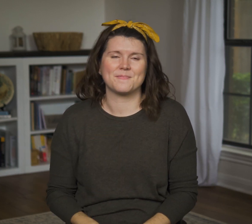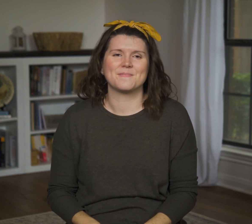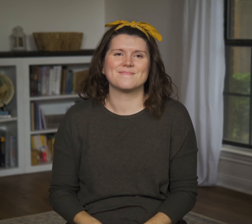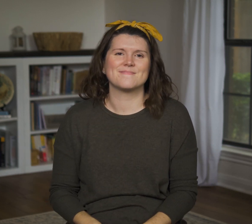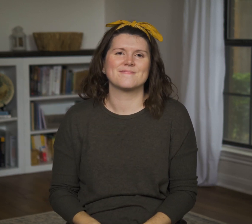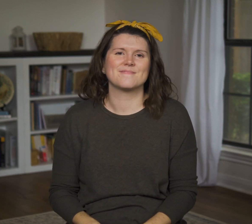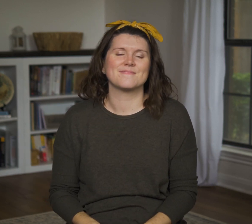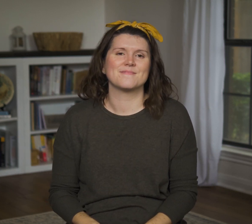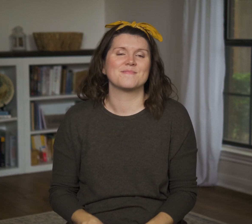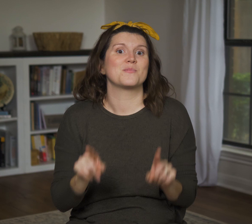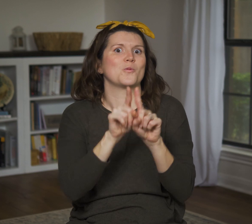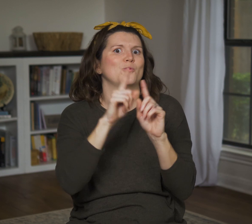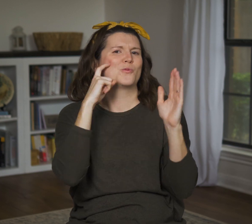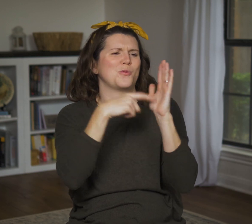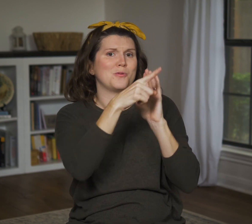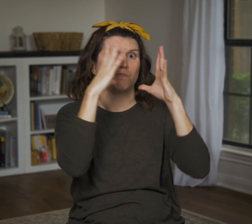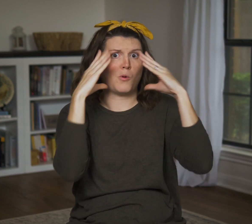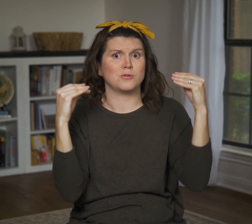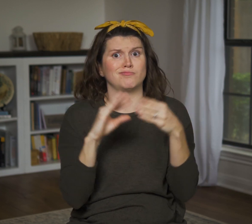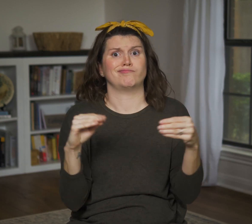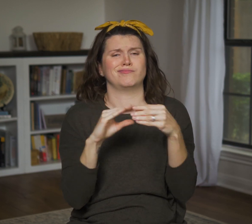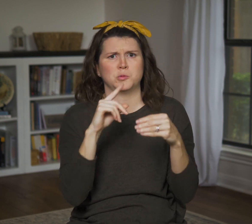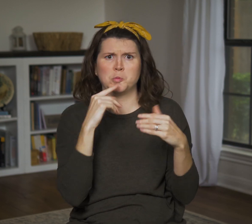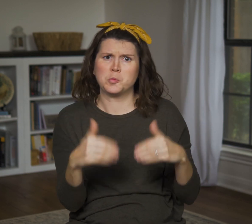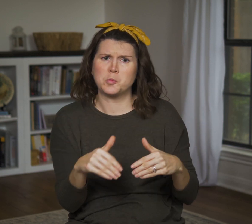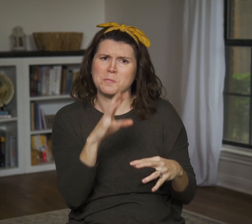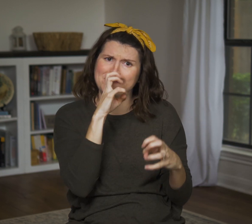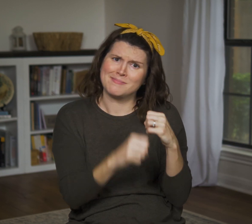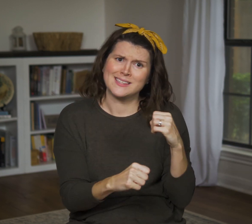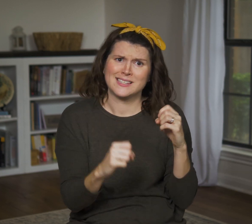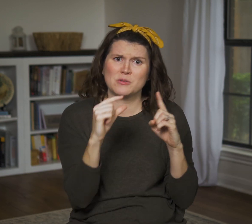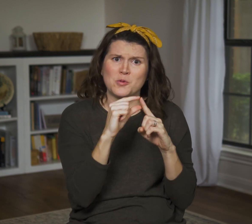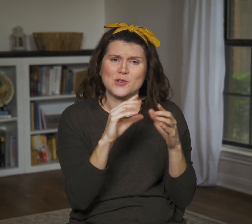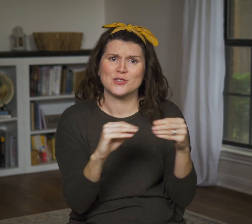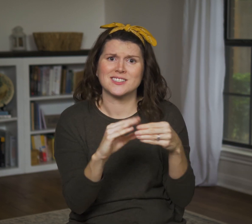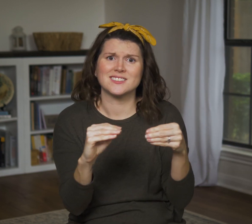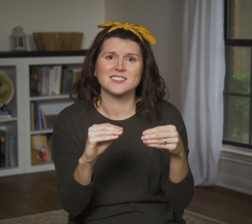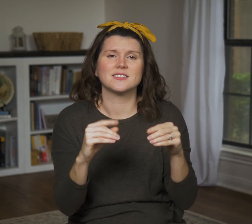We heard some harsh words from Moses,